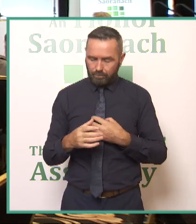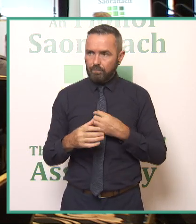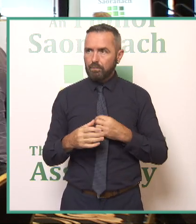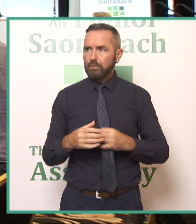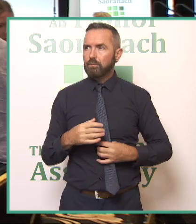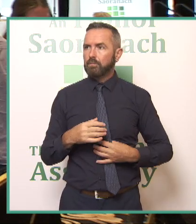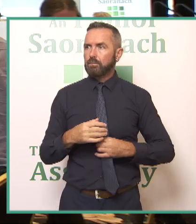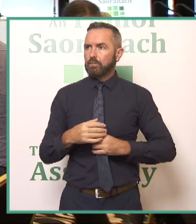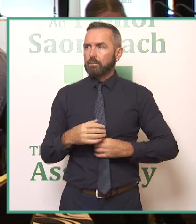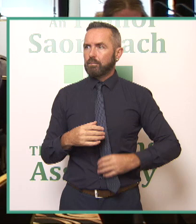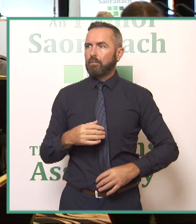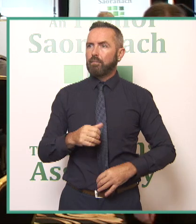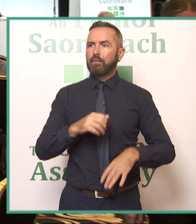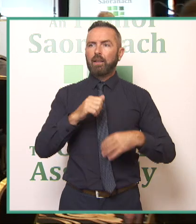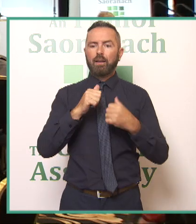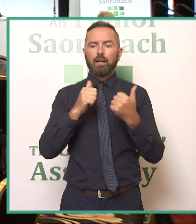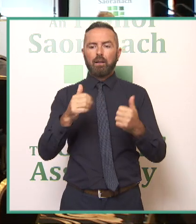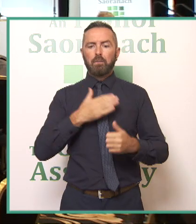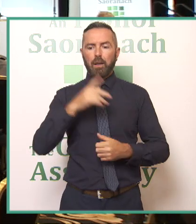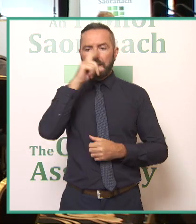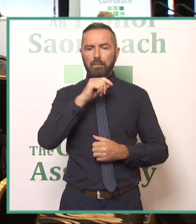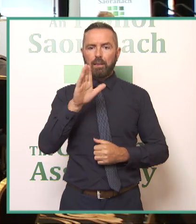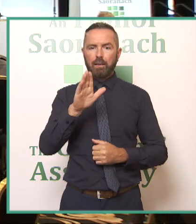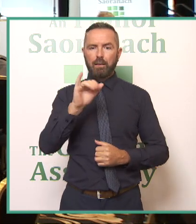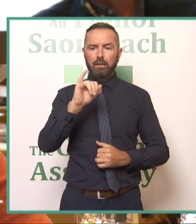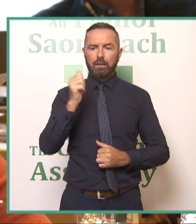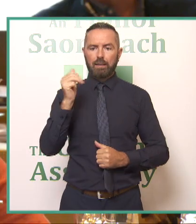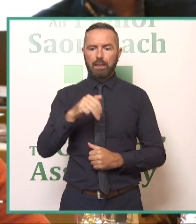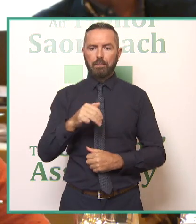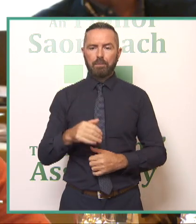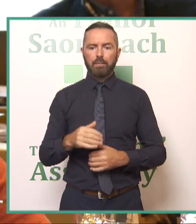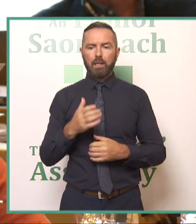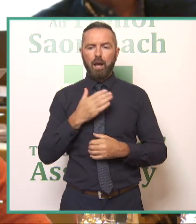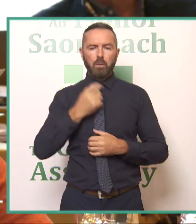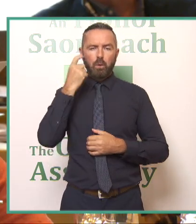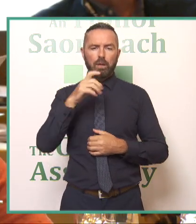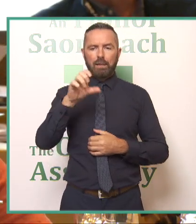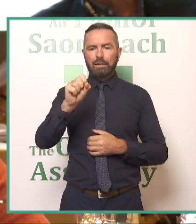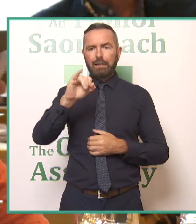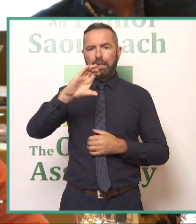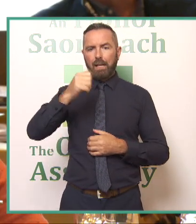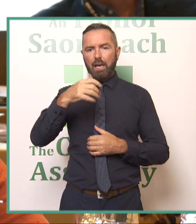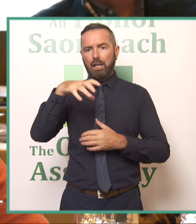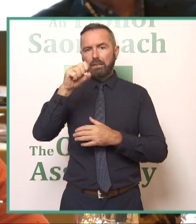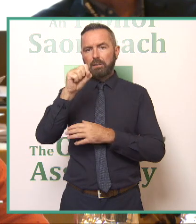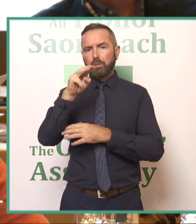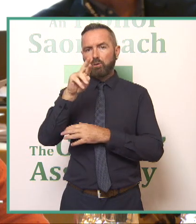hi my name is Liam I'm just wondering that sicker Spruce keeps coming up as maybe a problem species